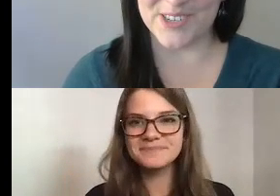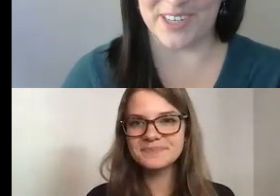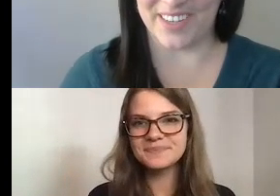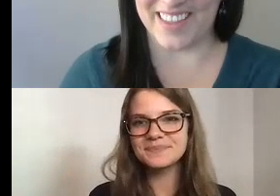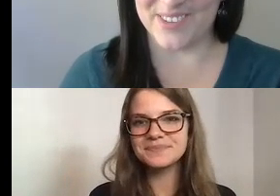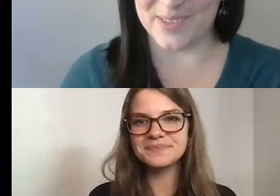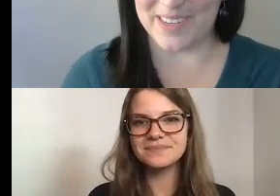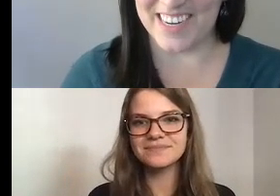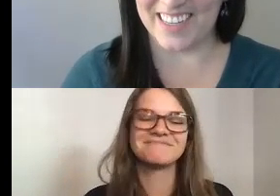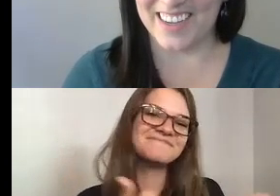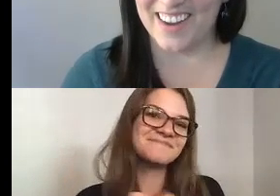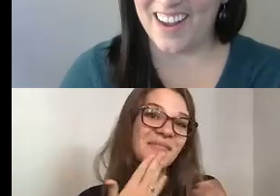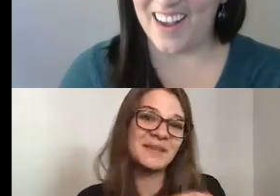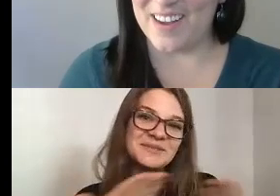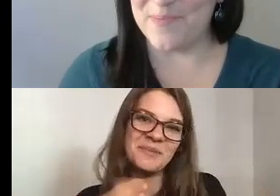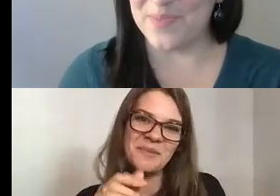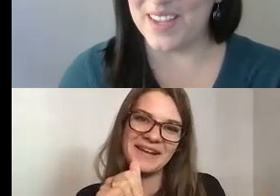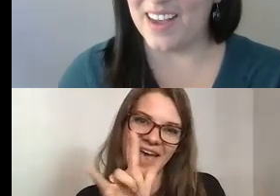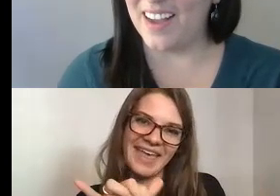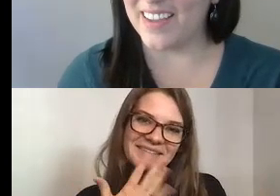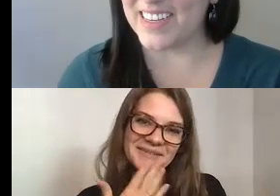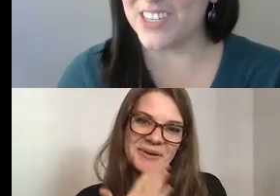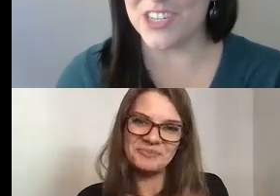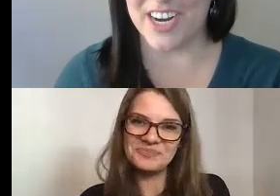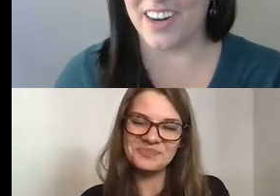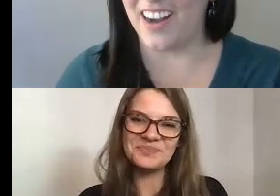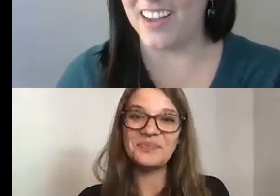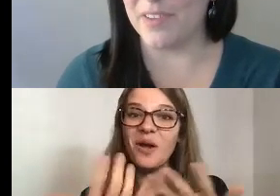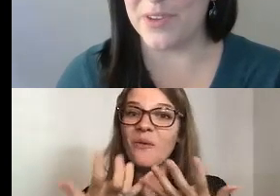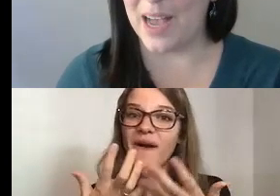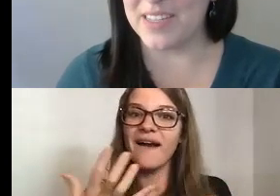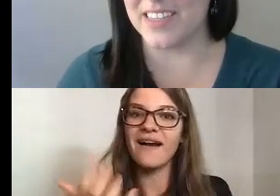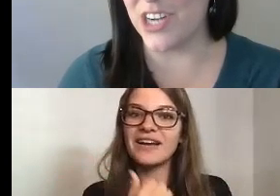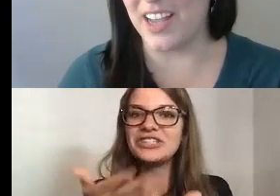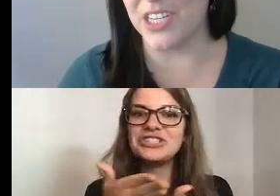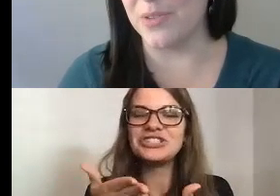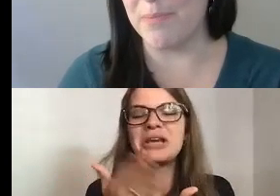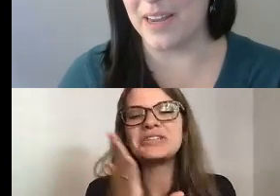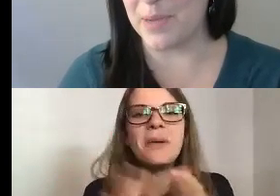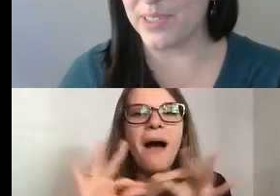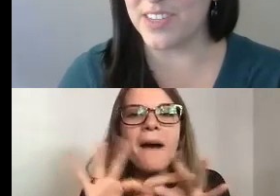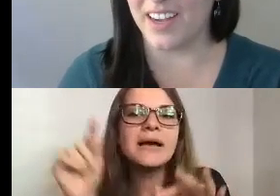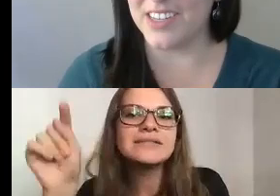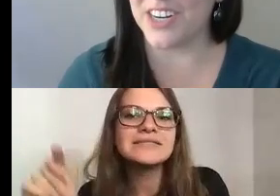Val: terrific thank you so much ali I'd like to just share a few comments in the chat too many people